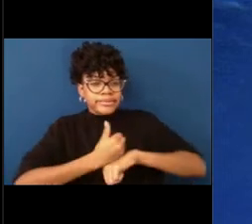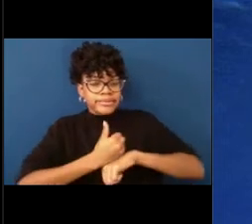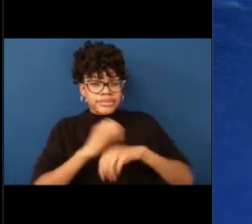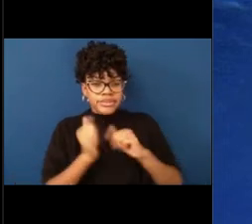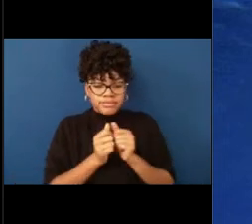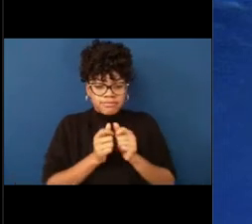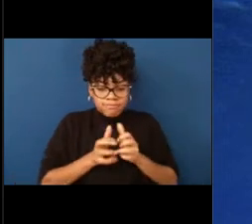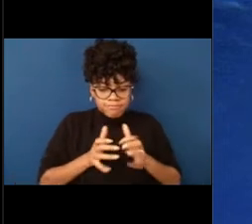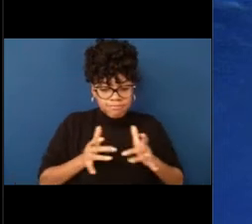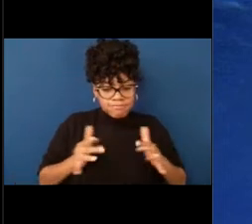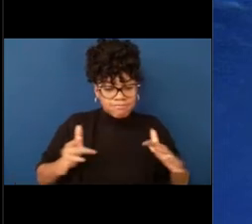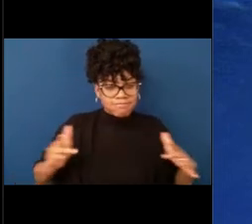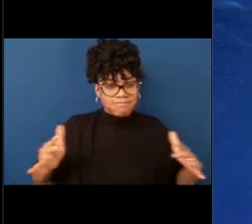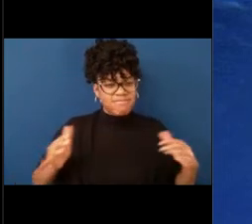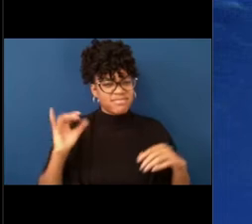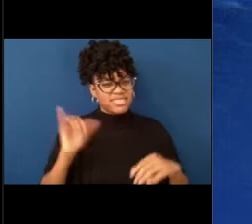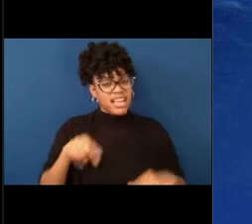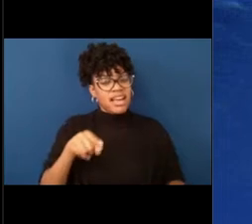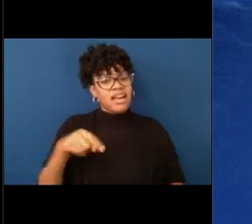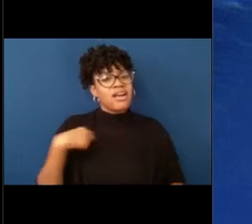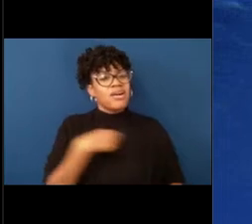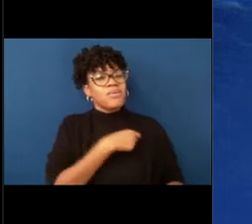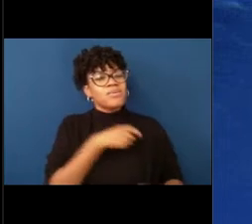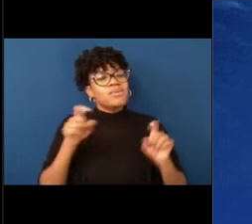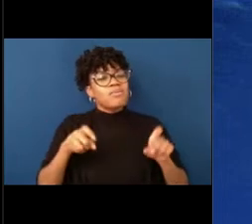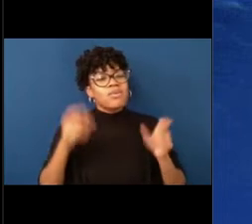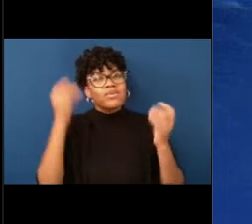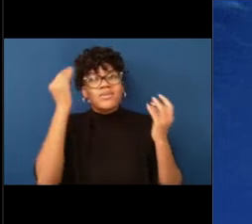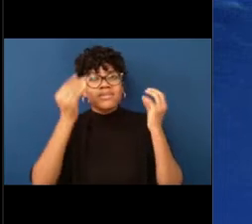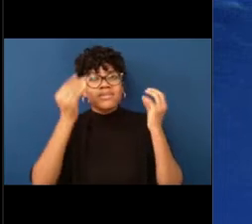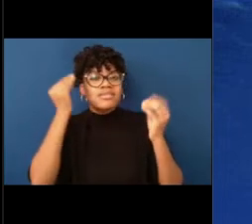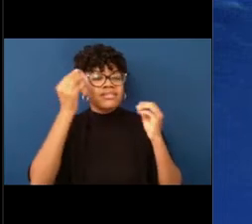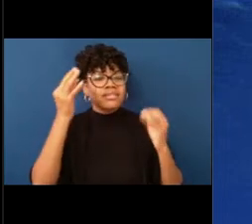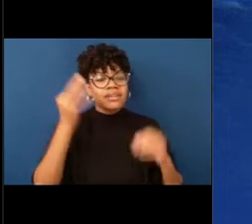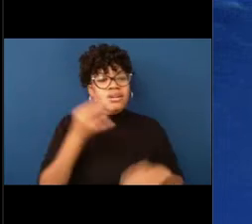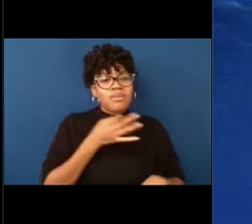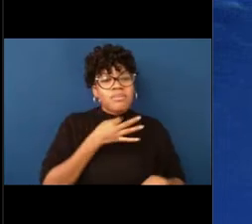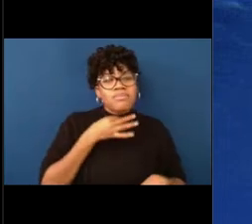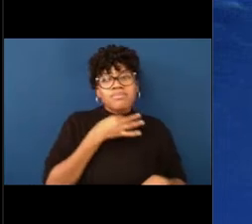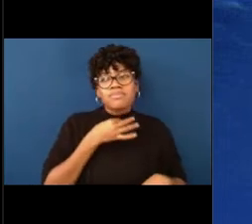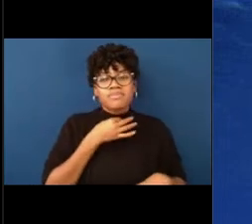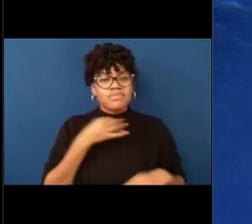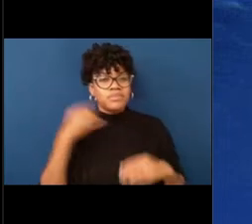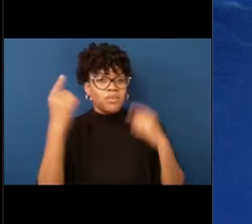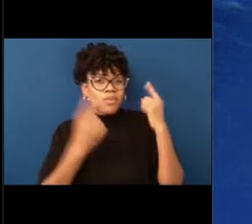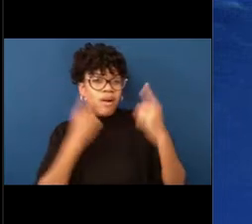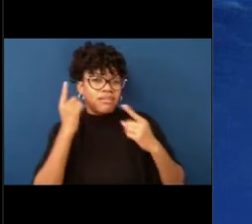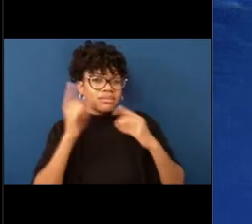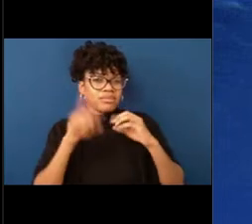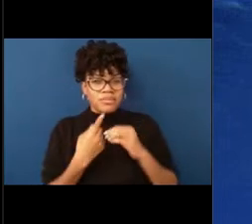about the mysteries around us and to search for answers. These cosmogonies or theories